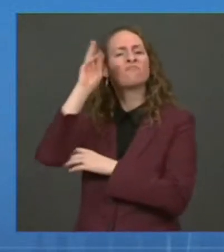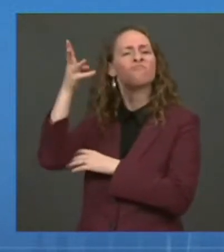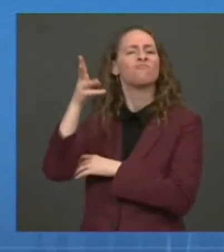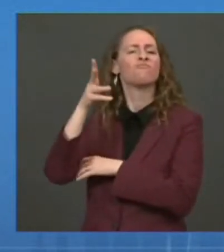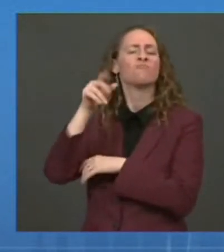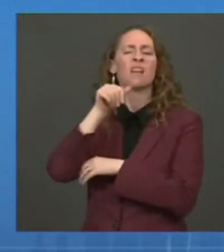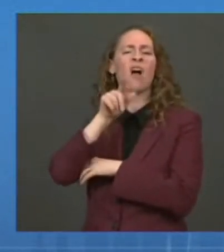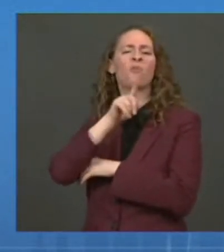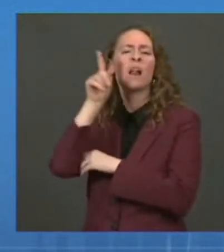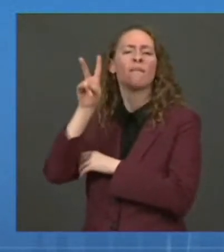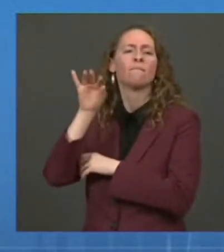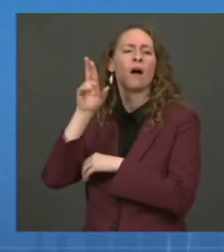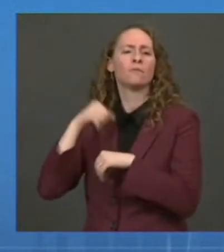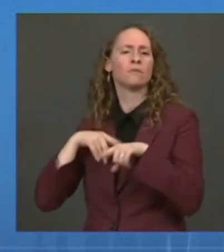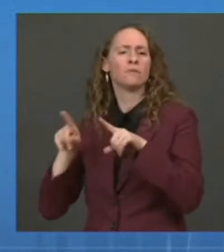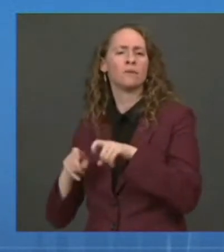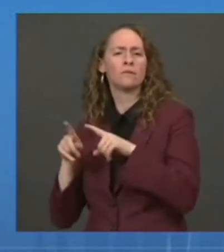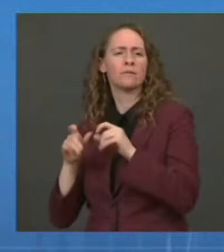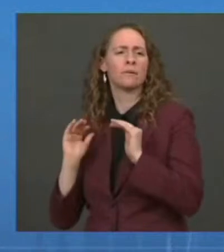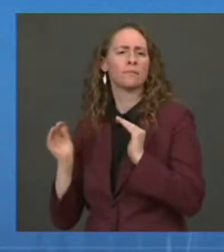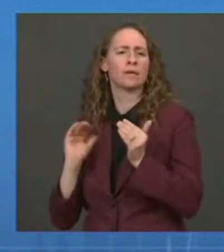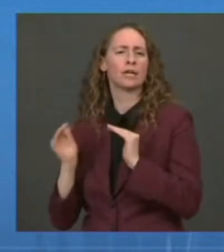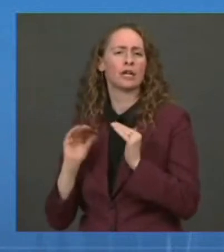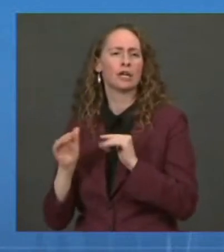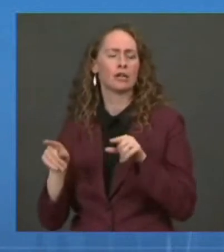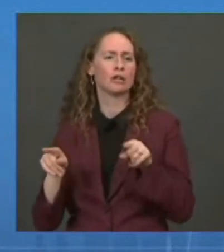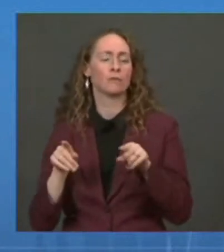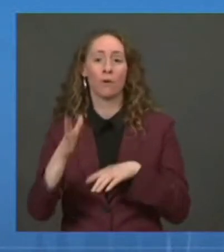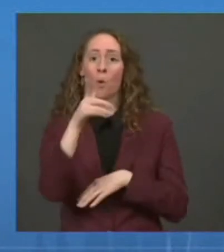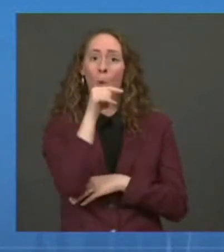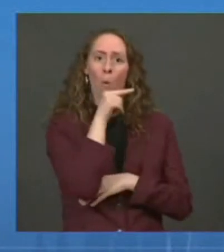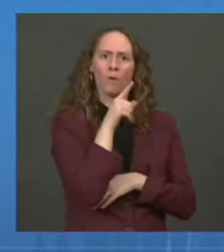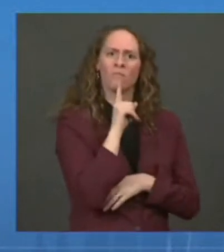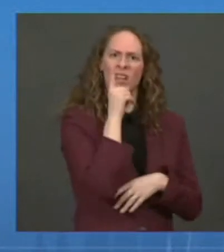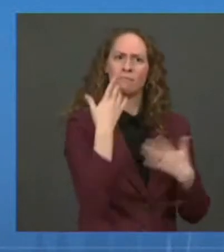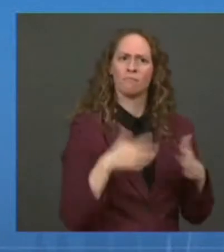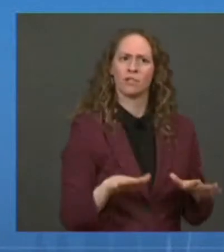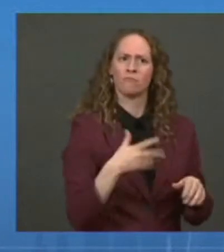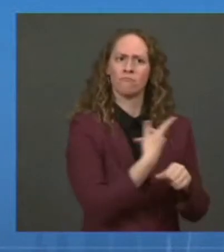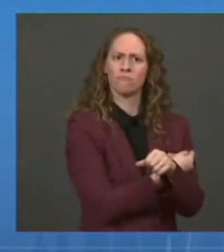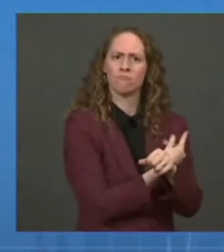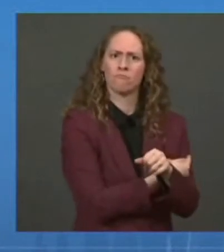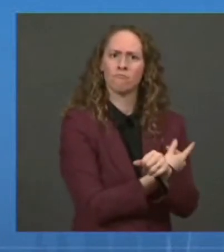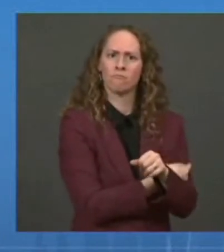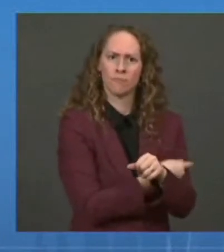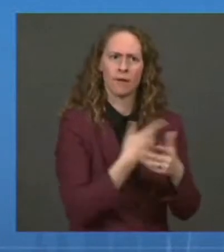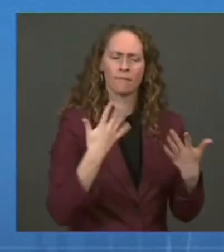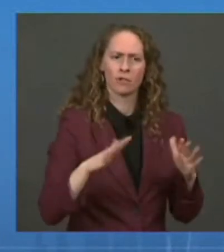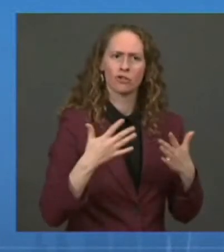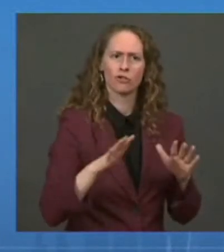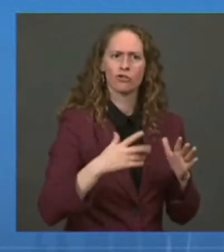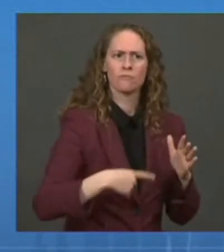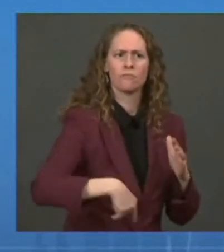AND WHAT YOU DO IS YOU GET THE